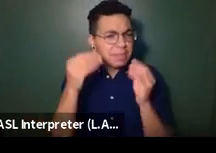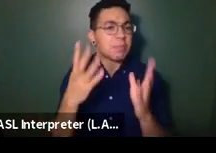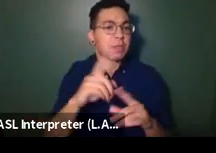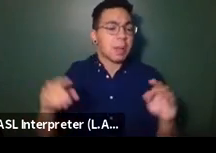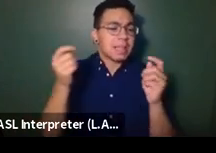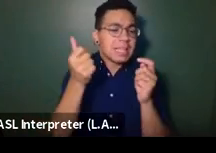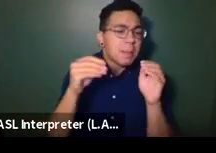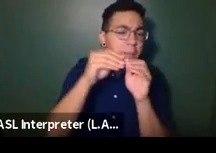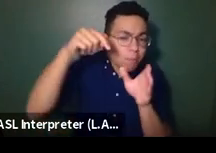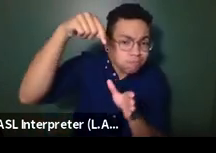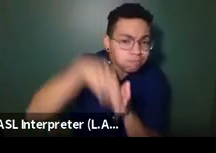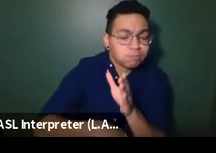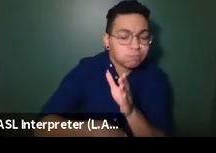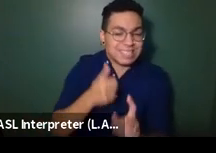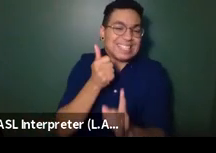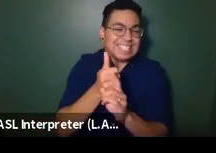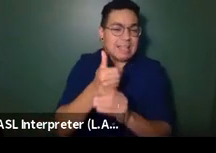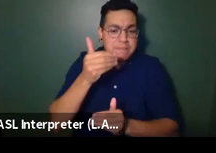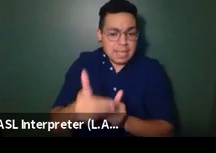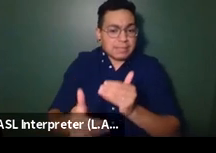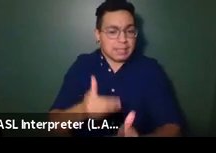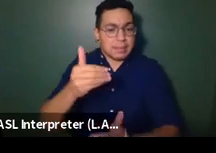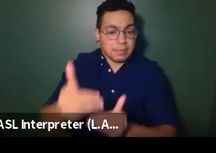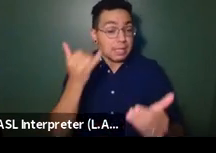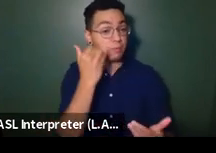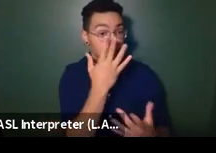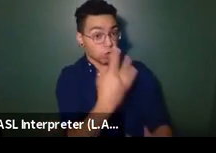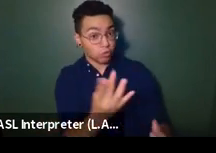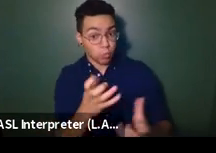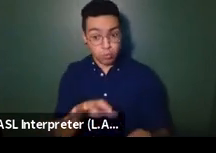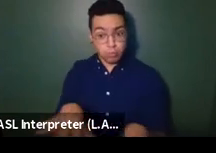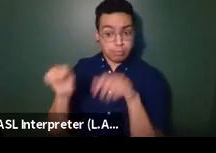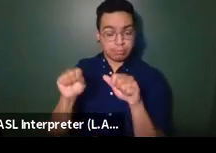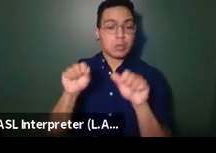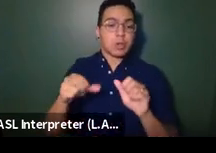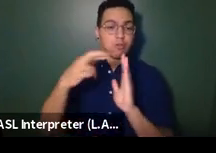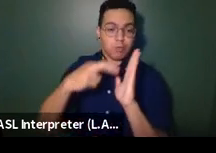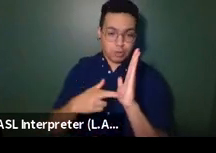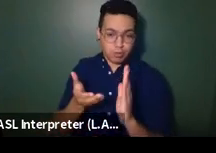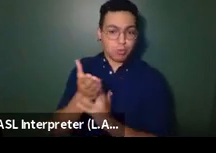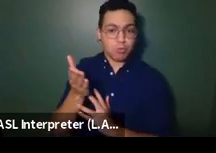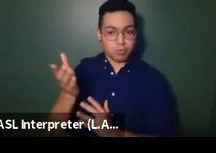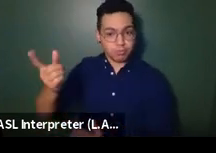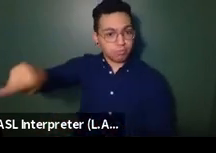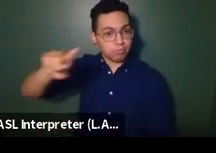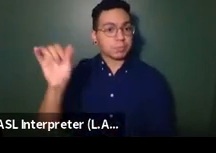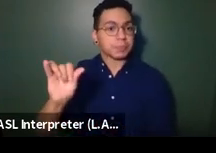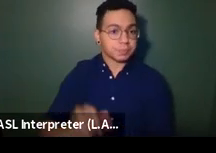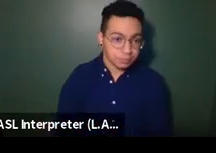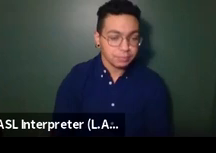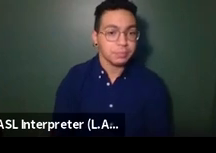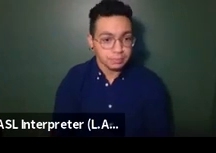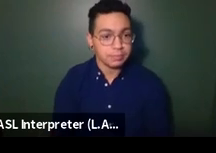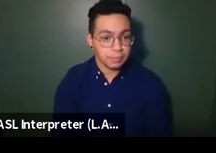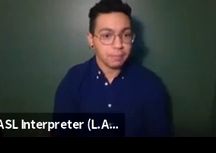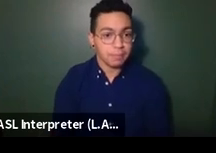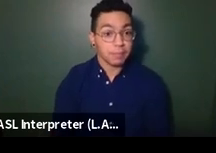ESD 189 - Amy Colburn: And that will be a self paced. So if you're interested in that course. You can register for that as well. So you could potentially get three clock hours for this course.